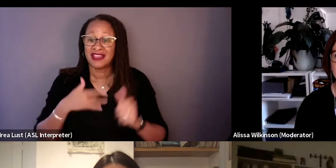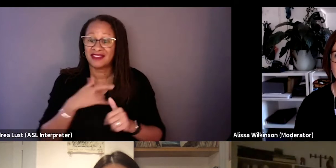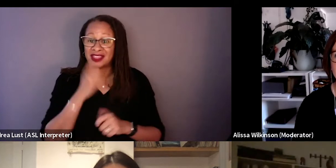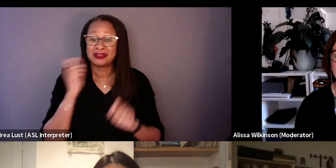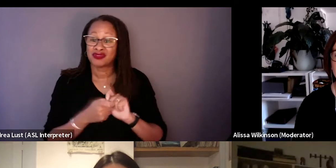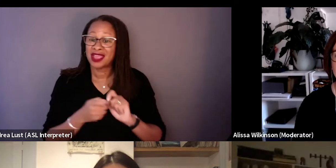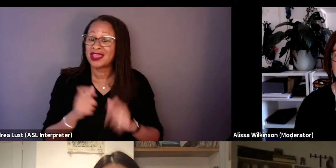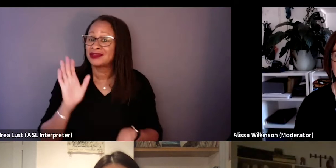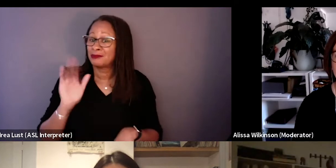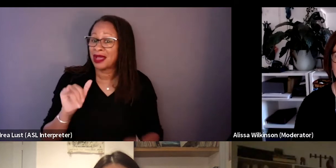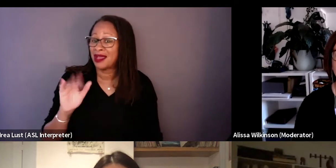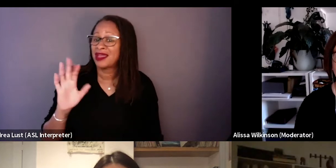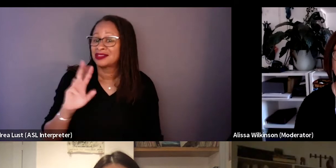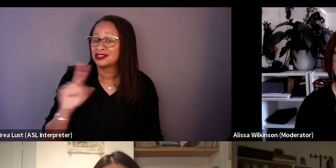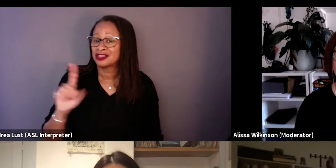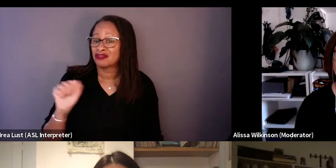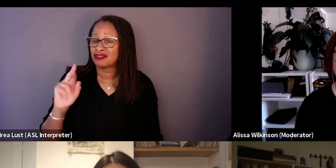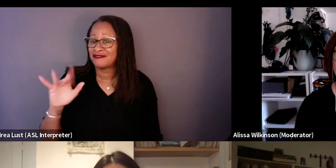was an unbelievable, extraordinary,